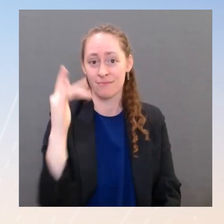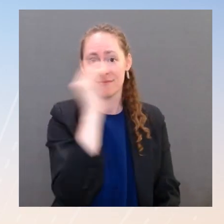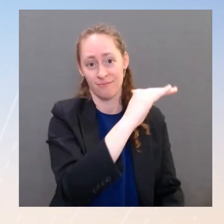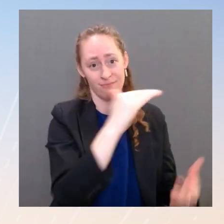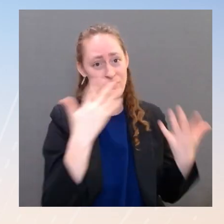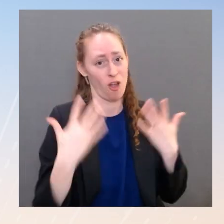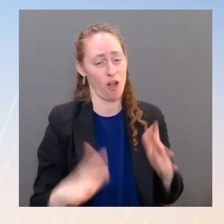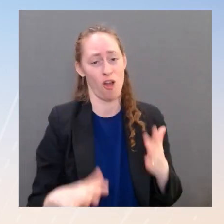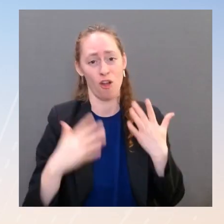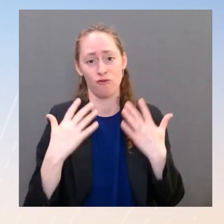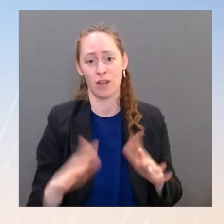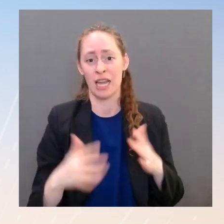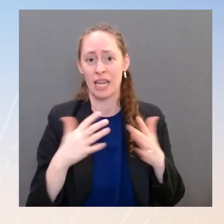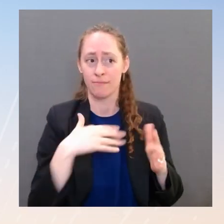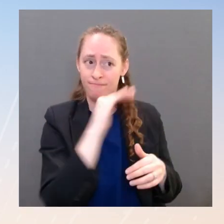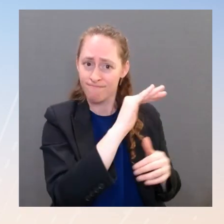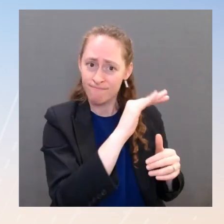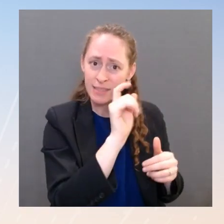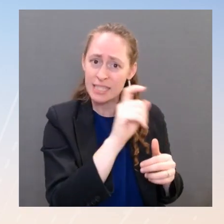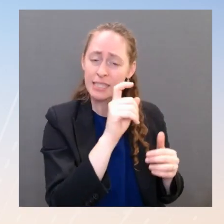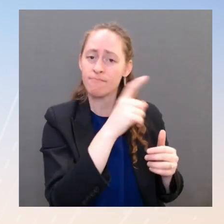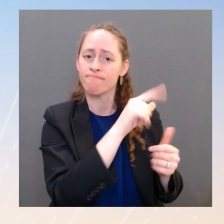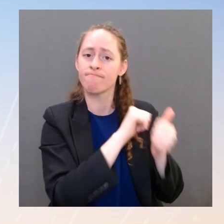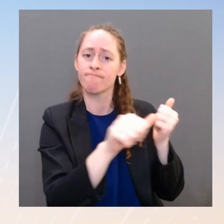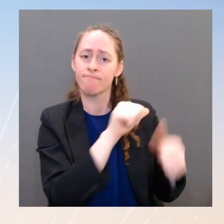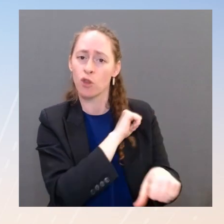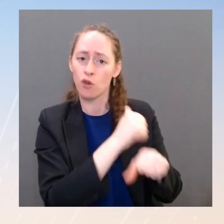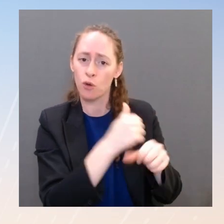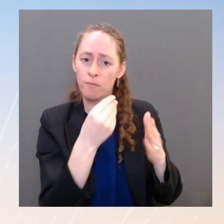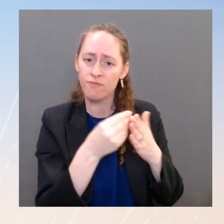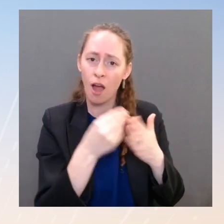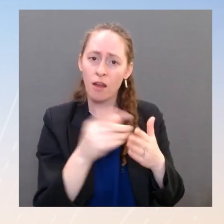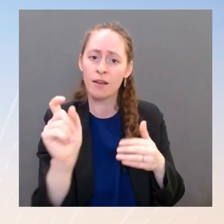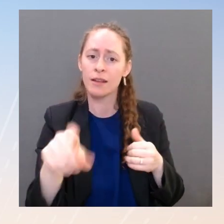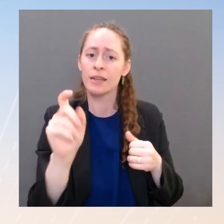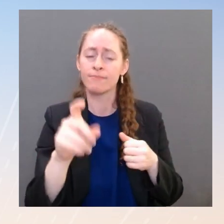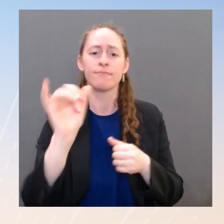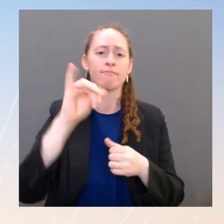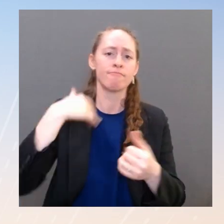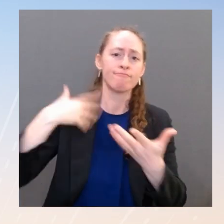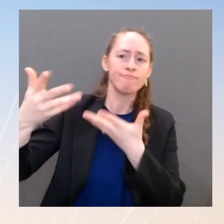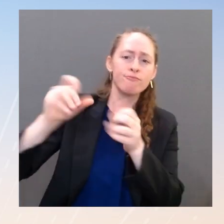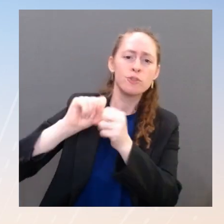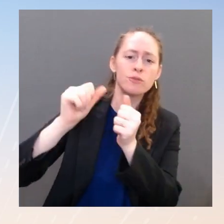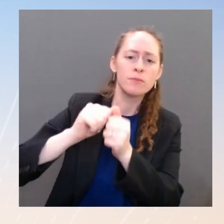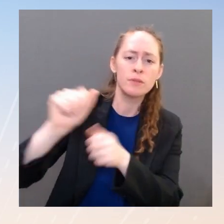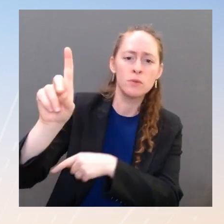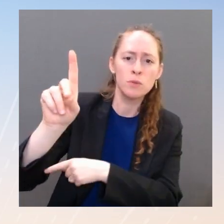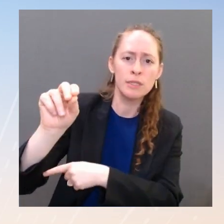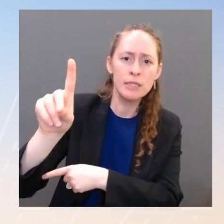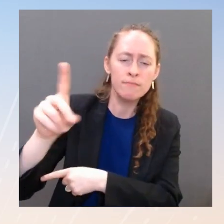with and rely on the advice of the Department of Defense on what weapons systems and equipment the Ukrainians need to continue to succeed in the war.